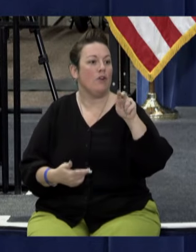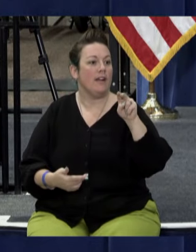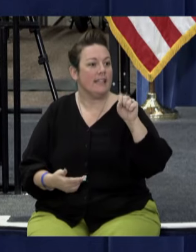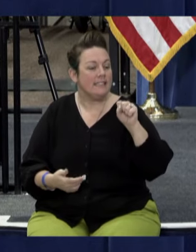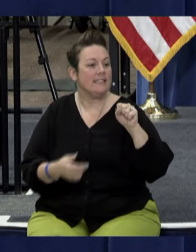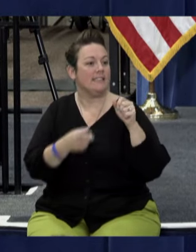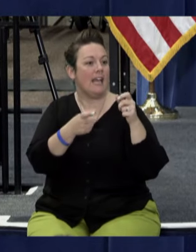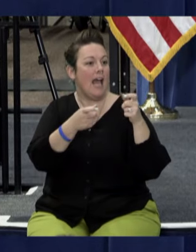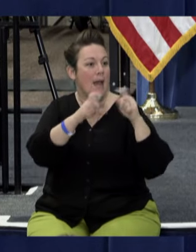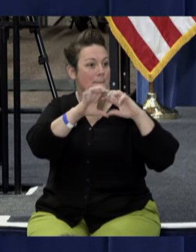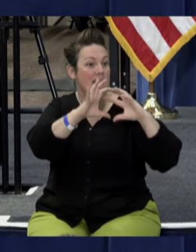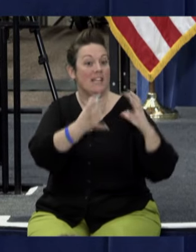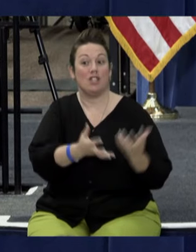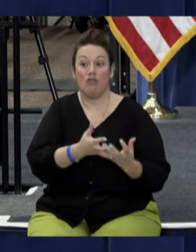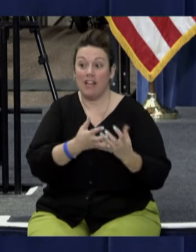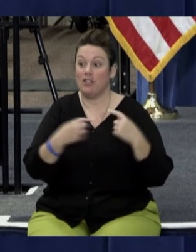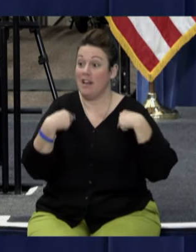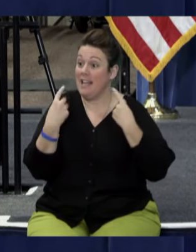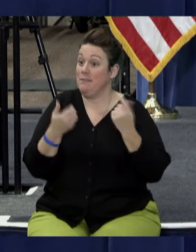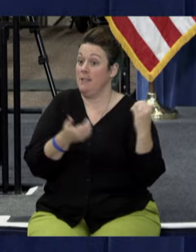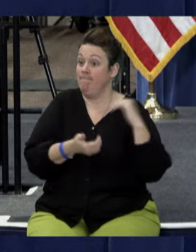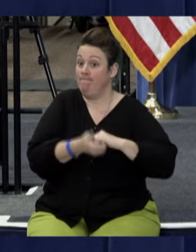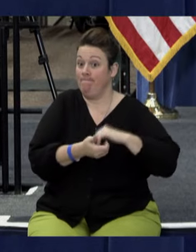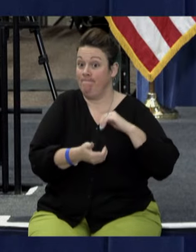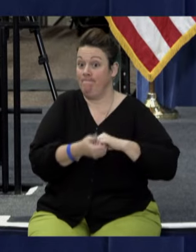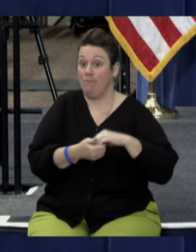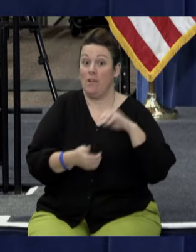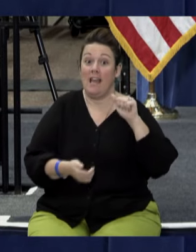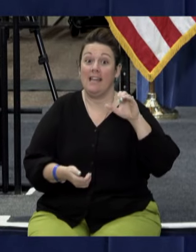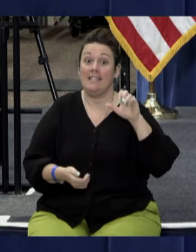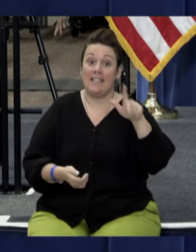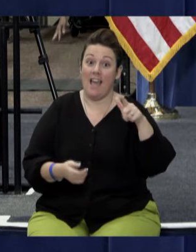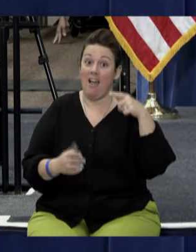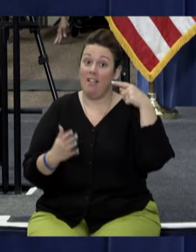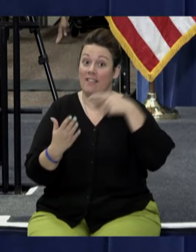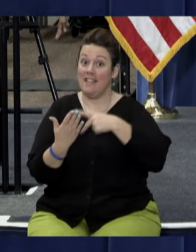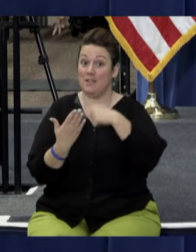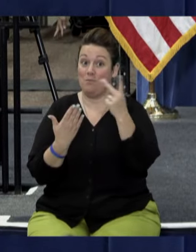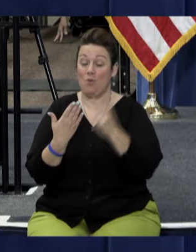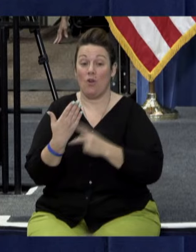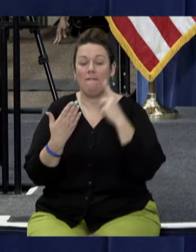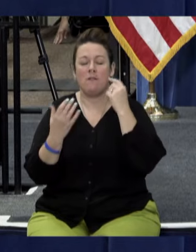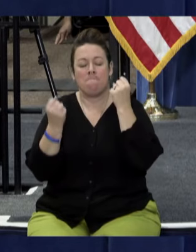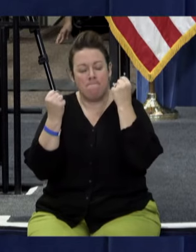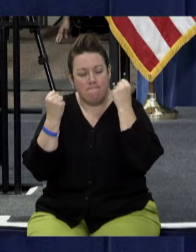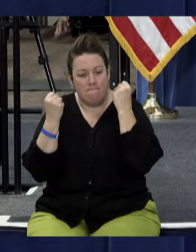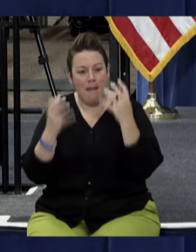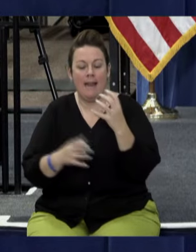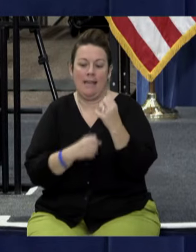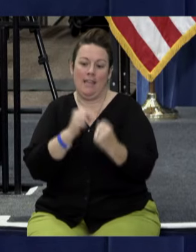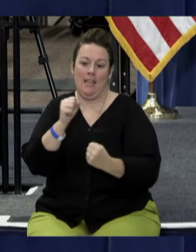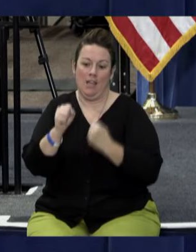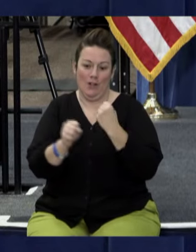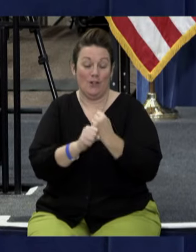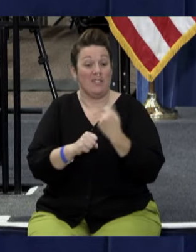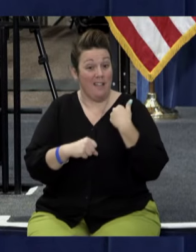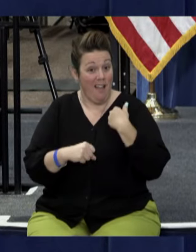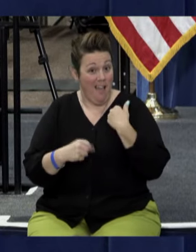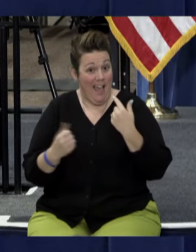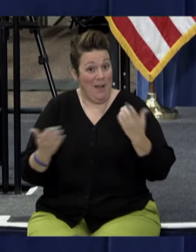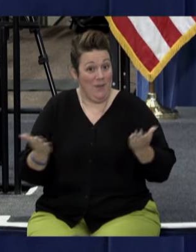has been collaborating with ACL on this program for many years. When I was here during the first